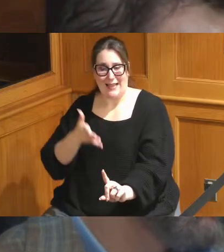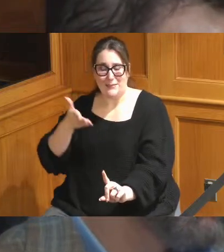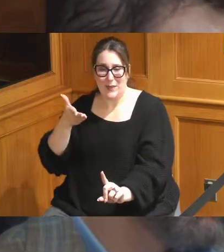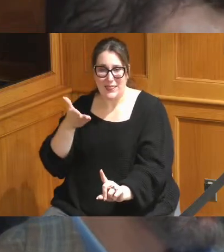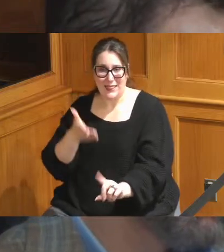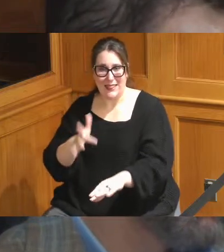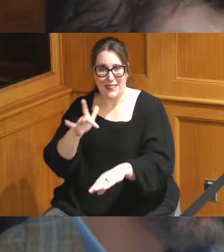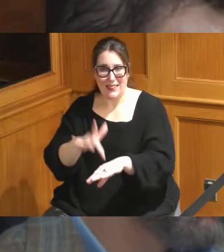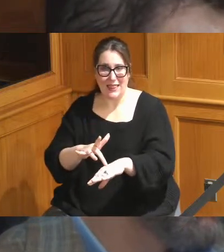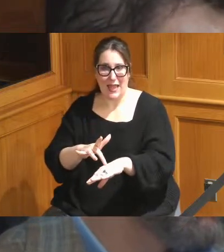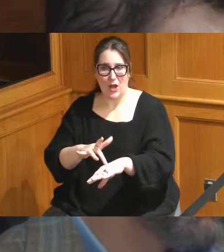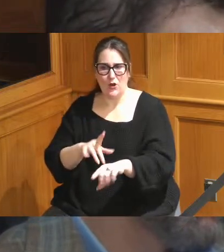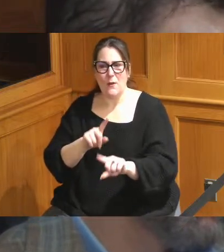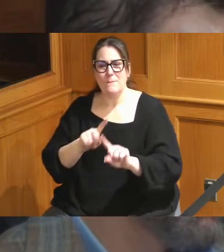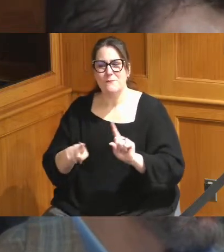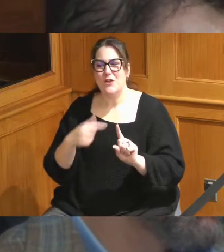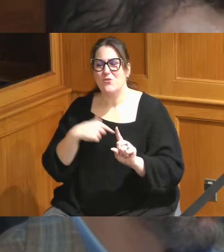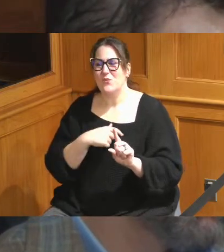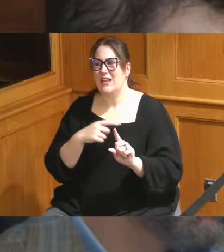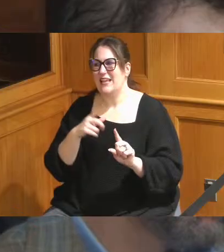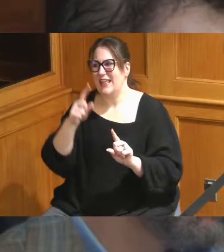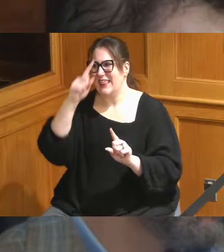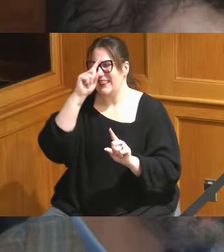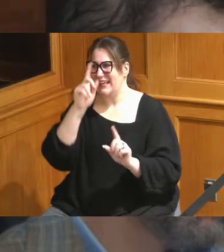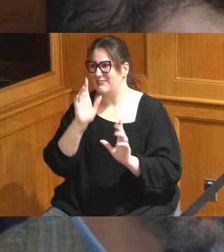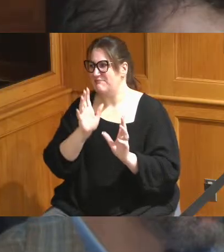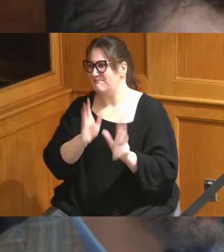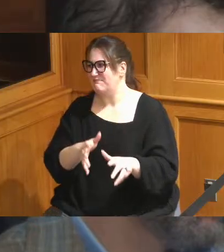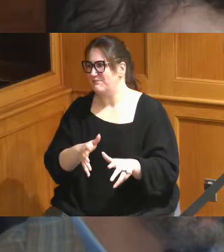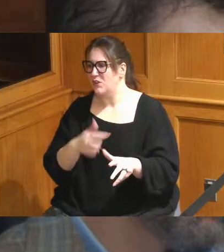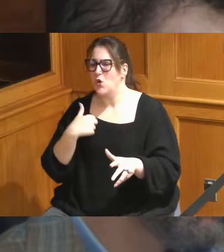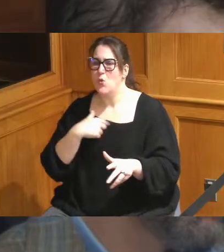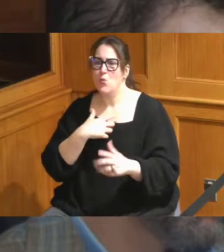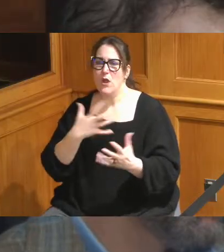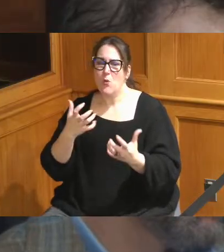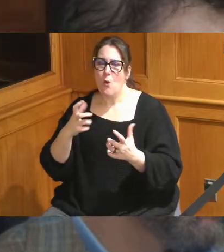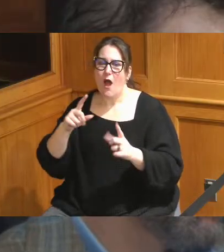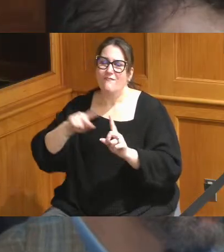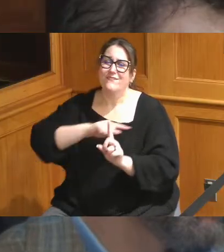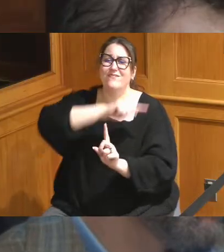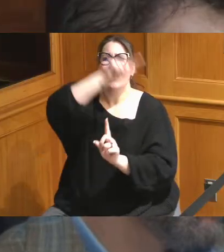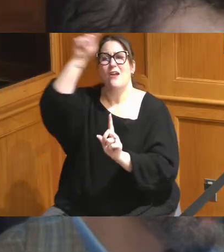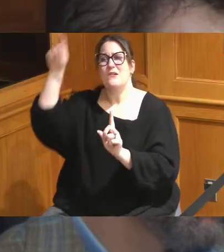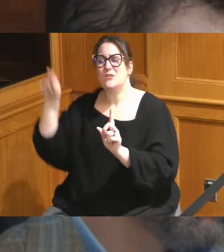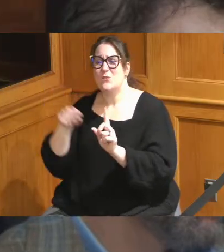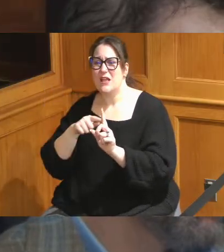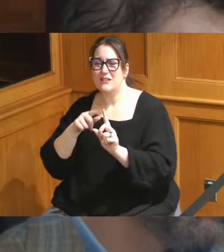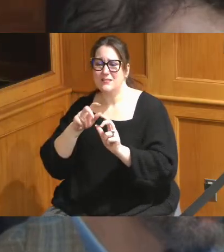but it's an afterthought. We want to put ferris wheels in front of it. We want to put stages with